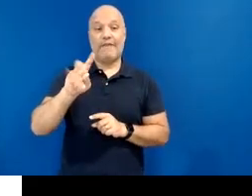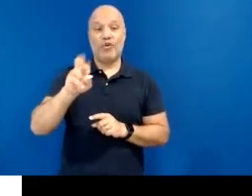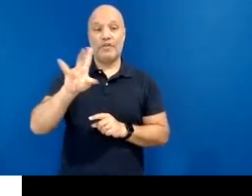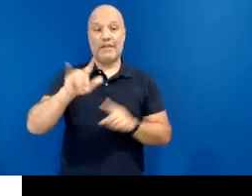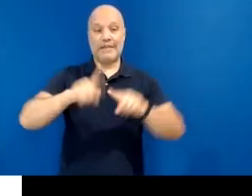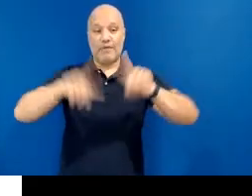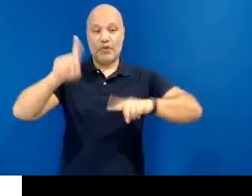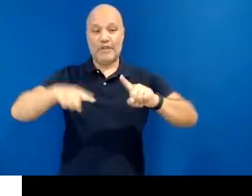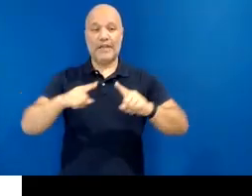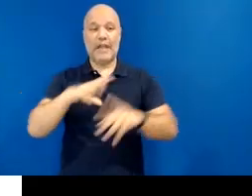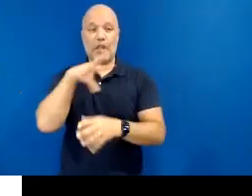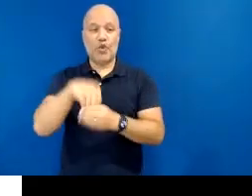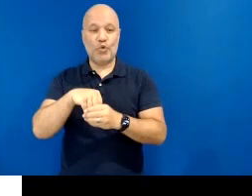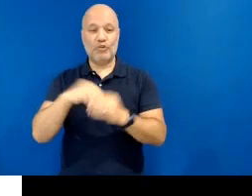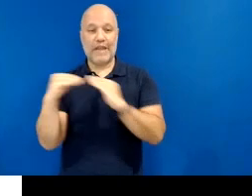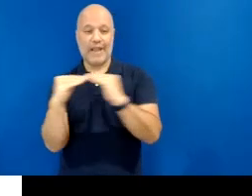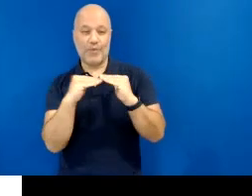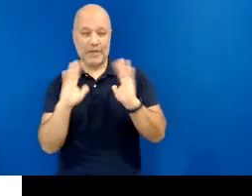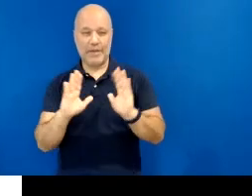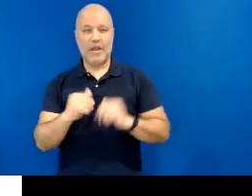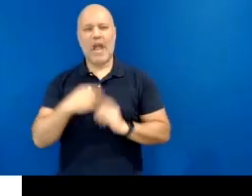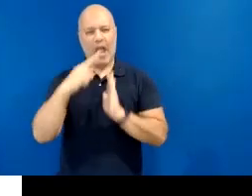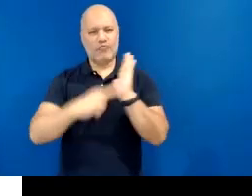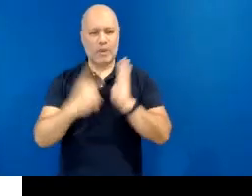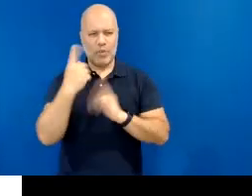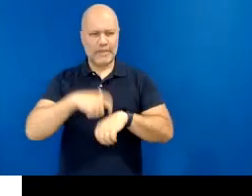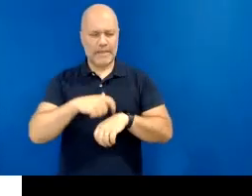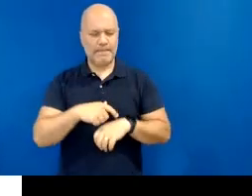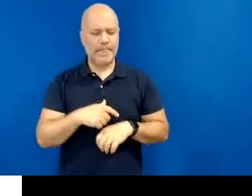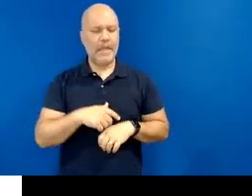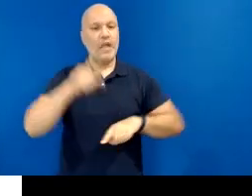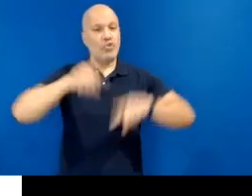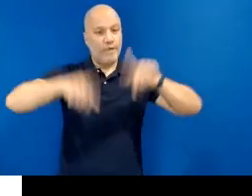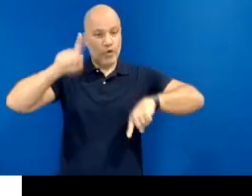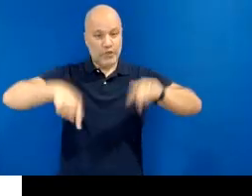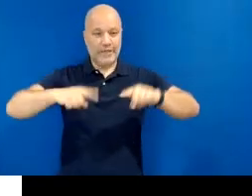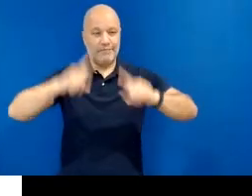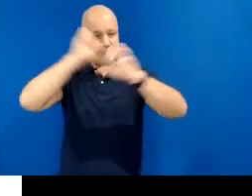I read this somewhere and I thought it was helpful. To me. Diversity means that you've been asked to the dance, right?